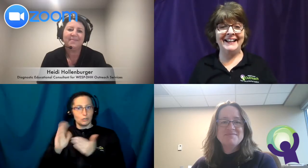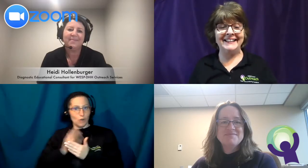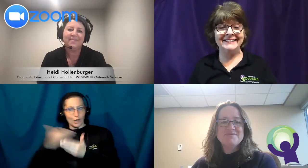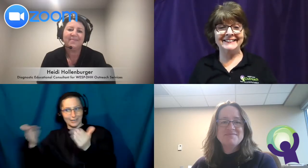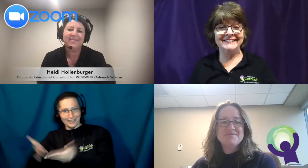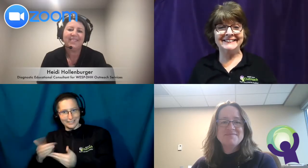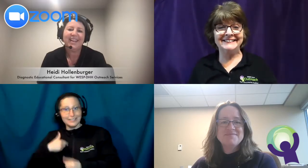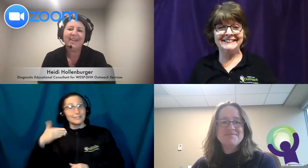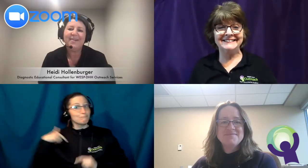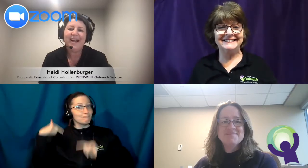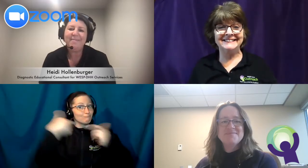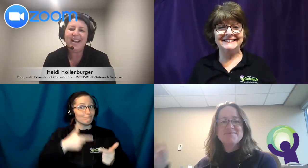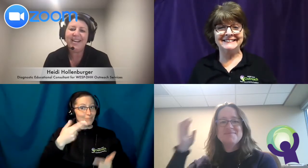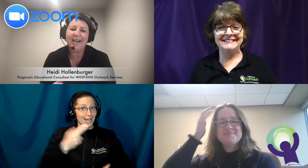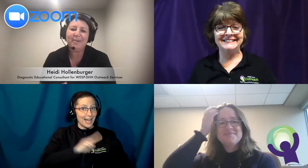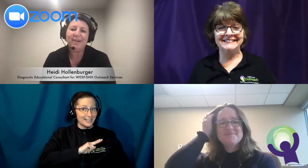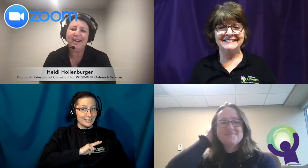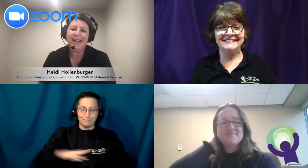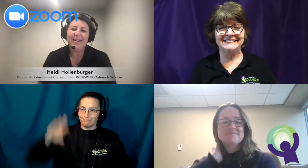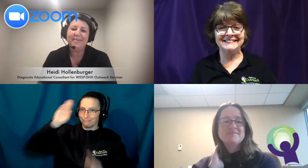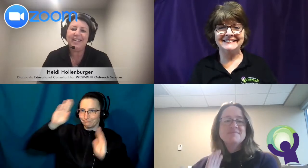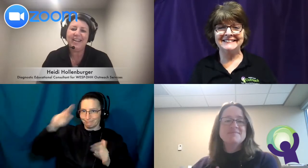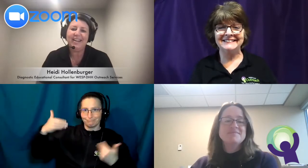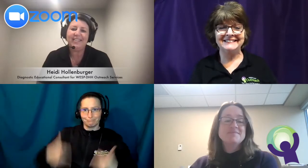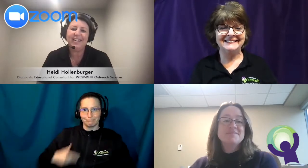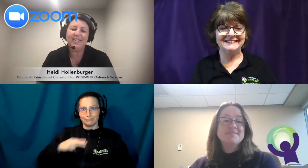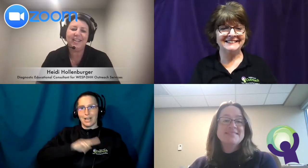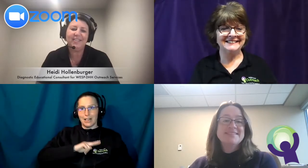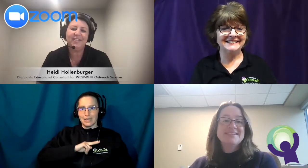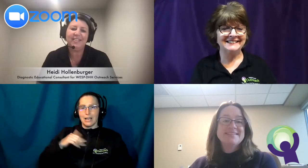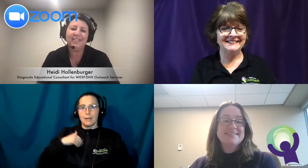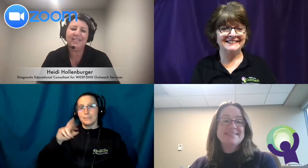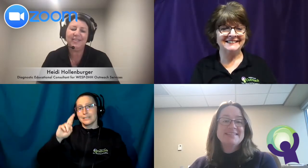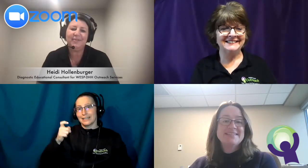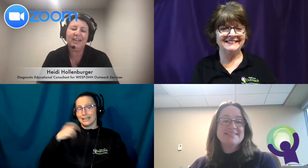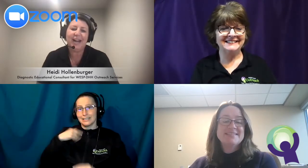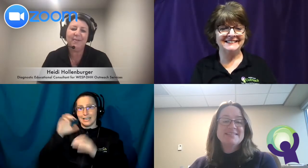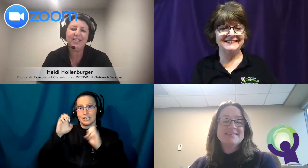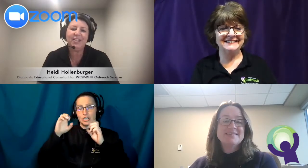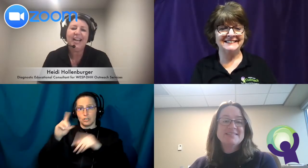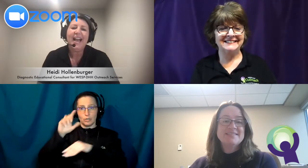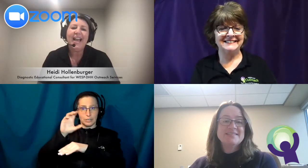Heidi Hello, I'm Heidi Hollenberger. I am the diagnostic educational consultant for Outreach. And it